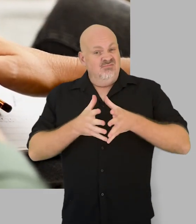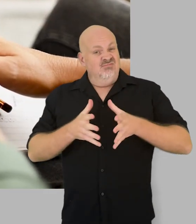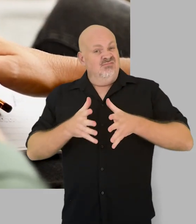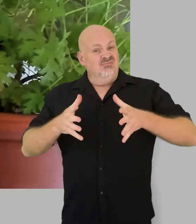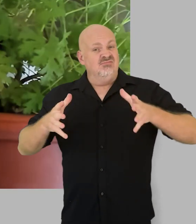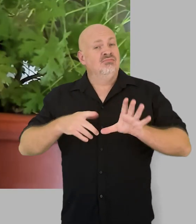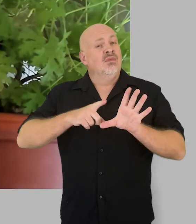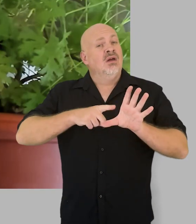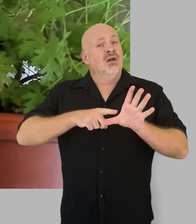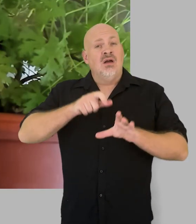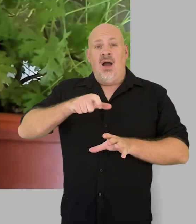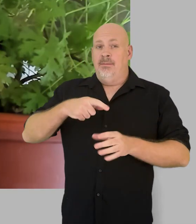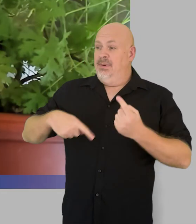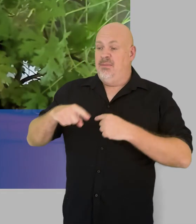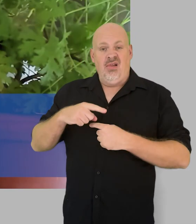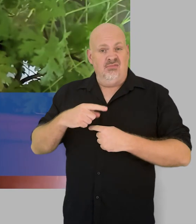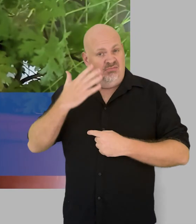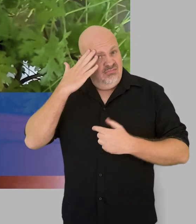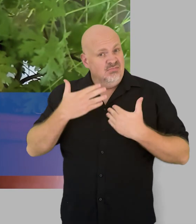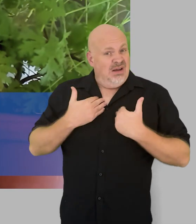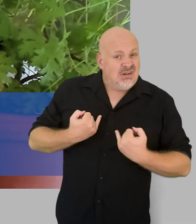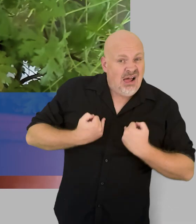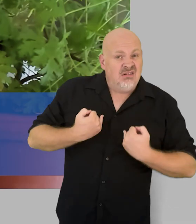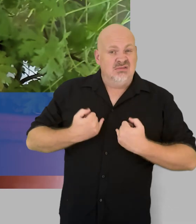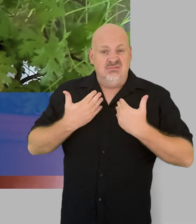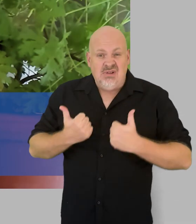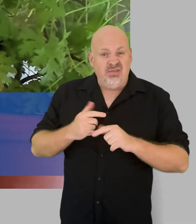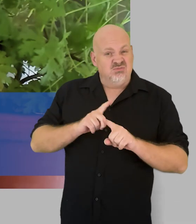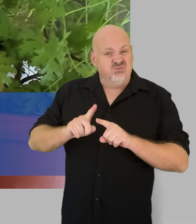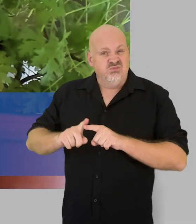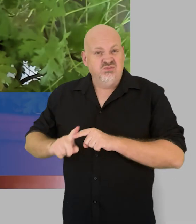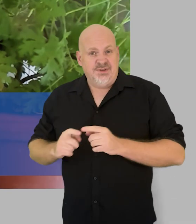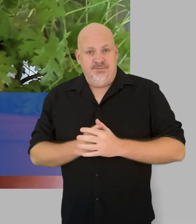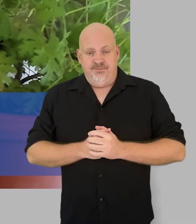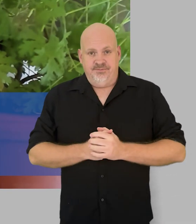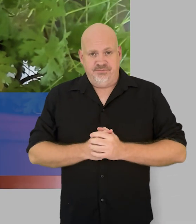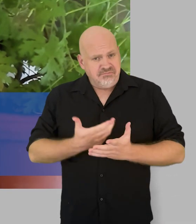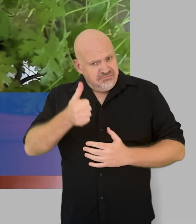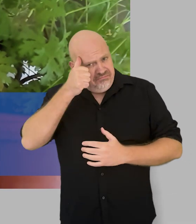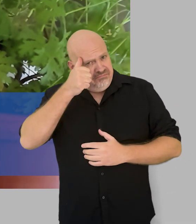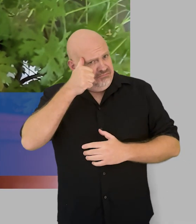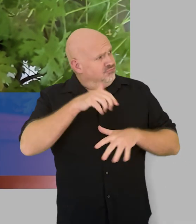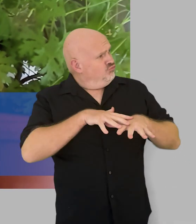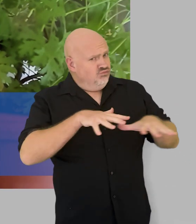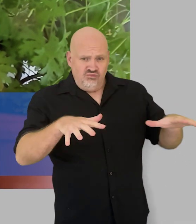for young people. Awareness of mental health problems has never been higher. But the provision of care nowhere meets needs.